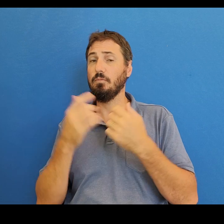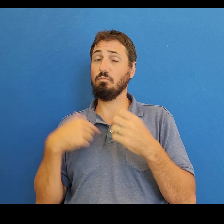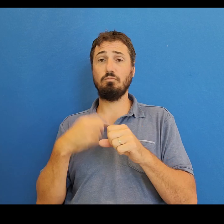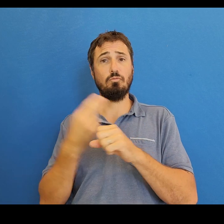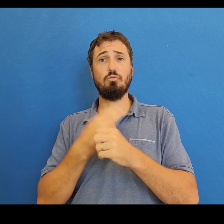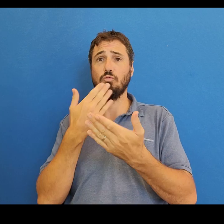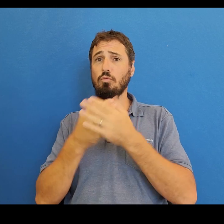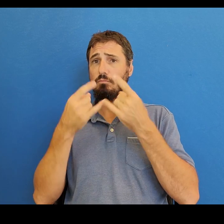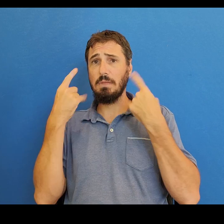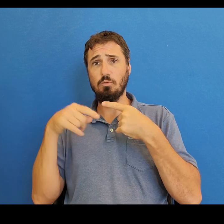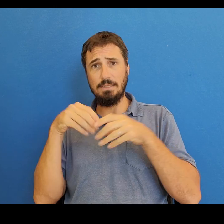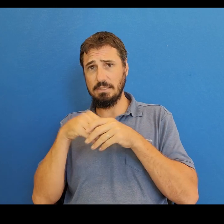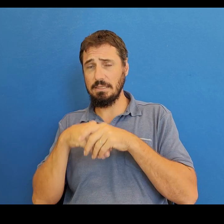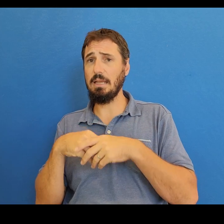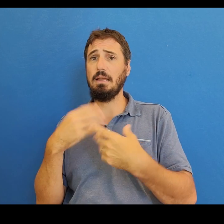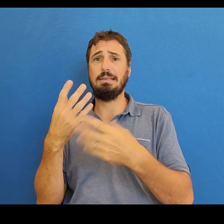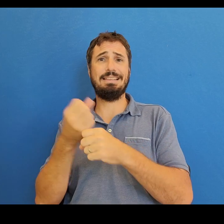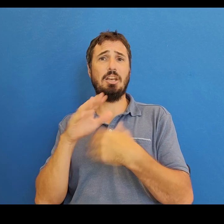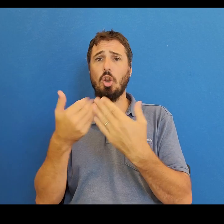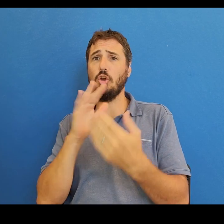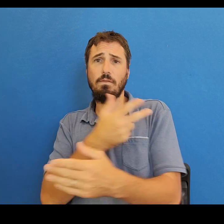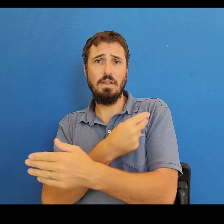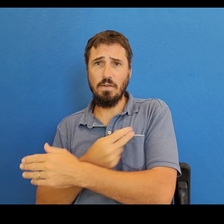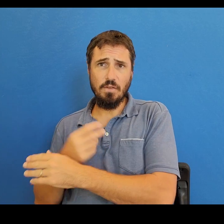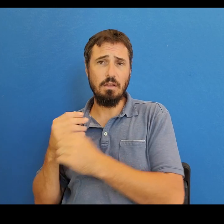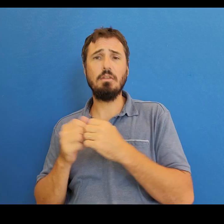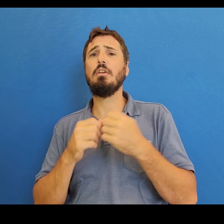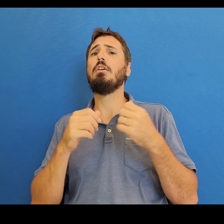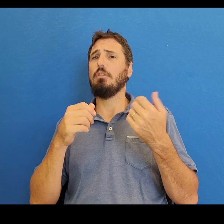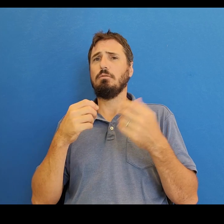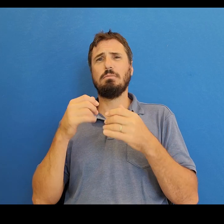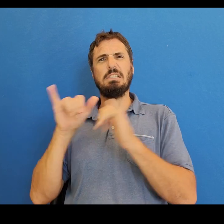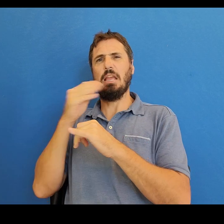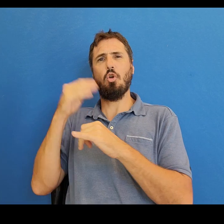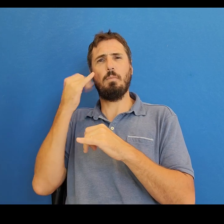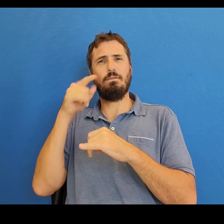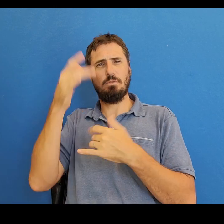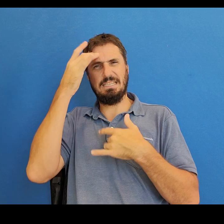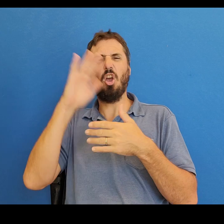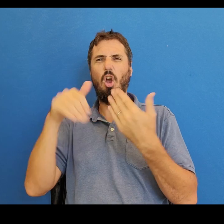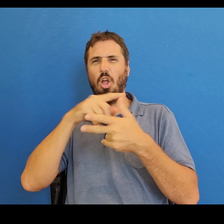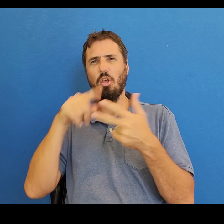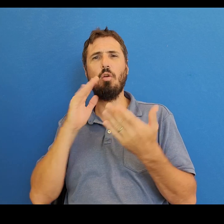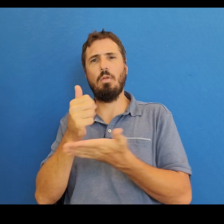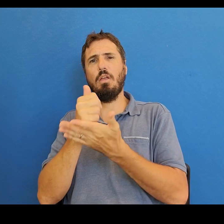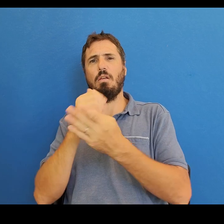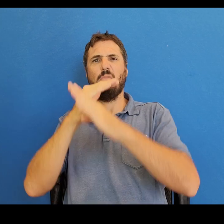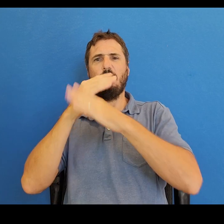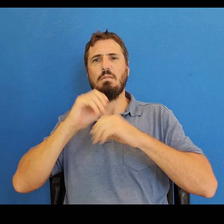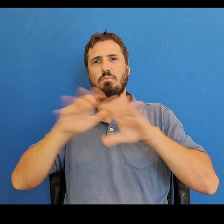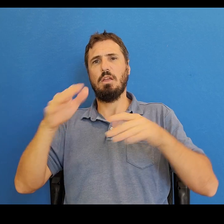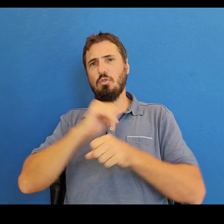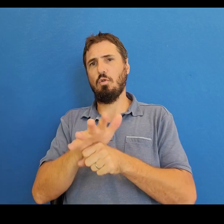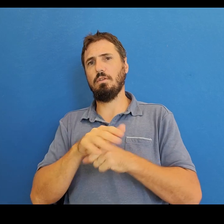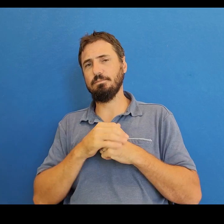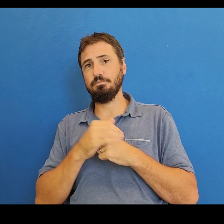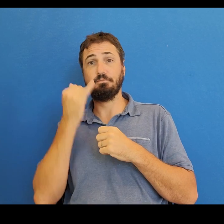communities. Wearing a well-fitting mask indoors, getting up to date on your vaccinations and boosters, and staying home if you are sick are all measures that help prevent COVID.